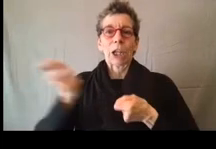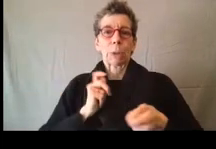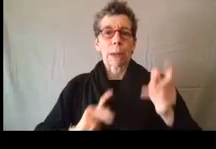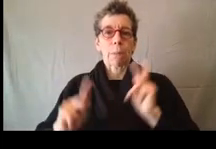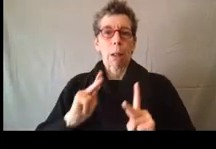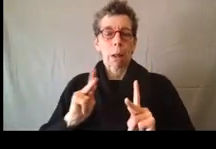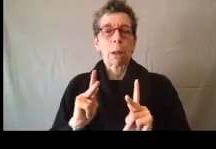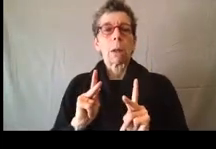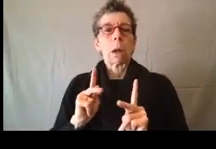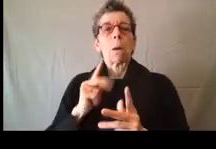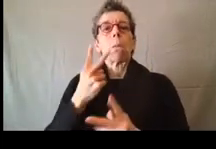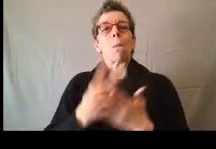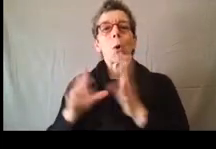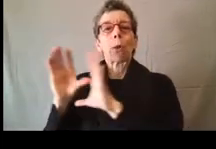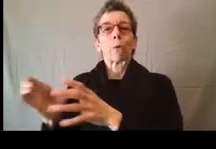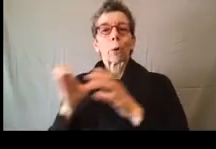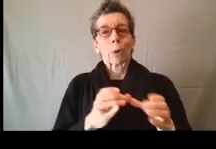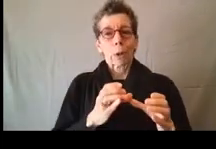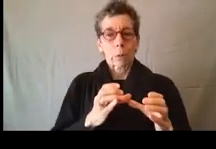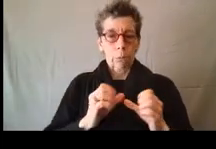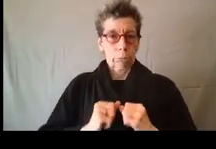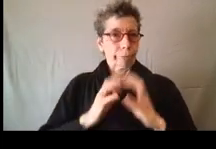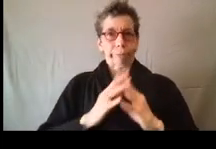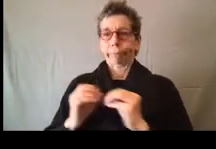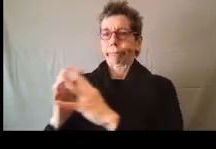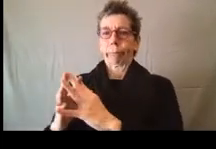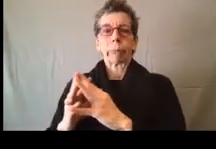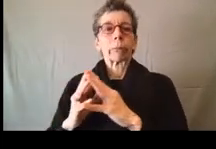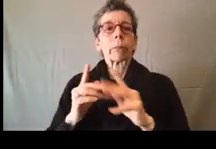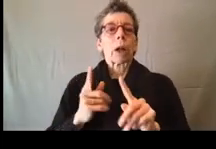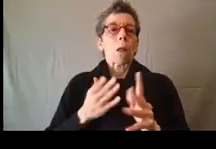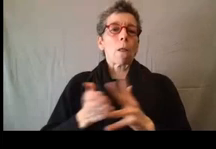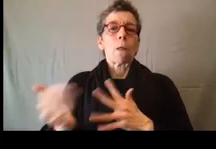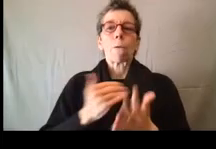were engaged from the conception of the research to the conduct of the research and now to